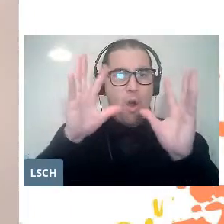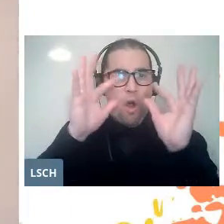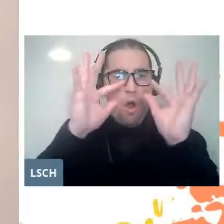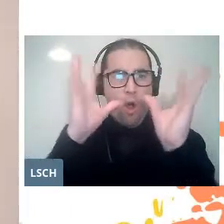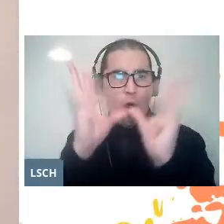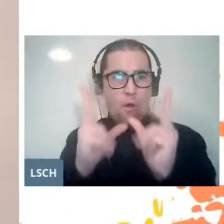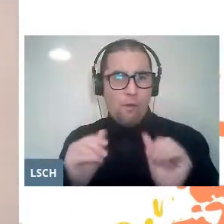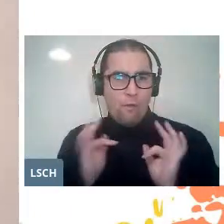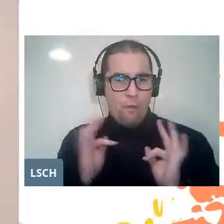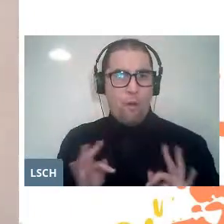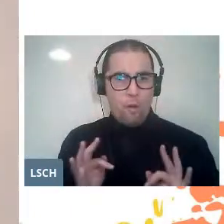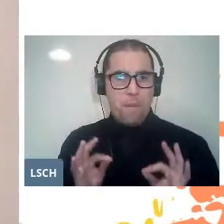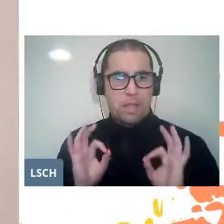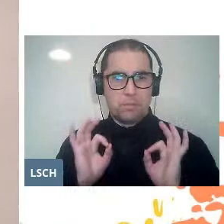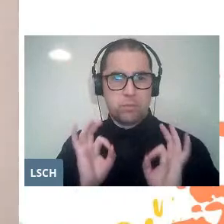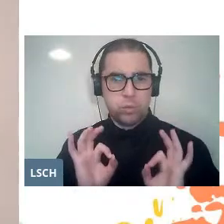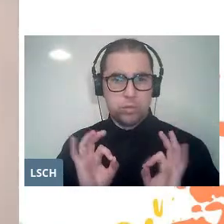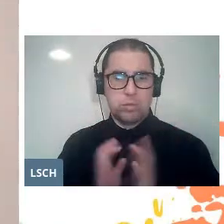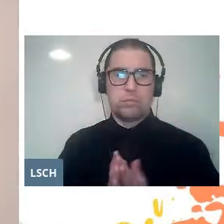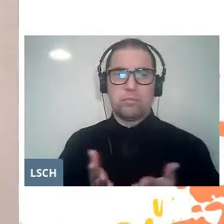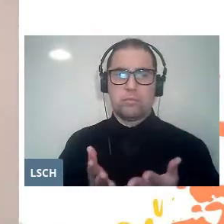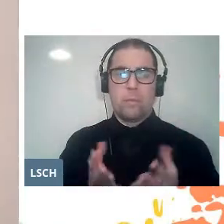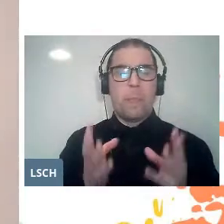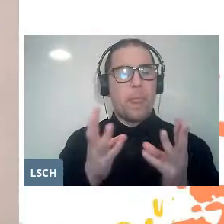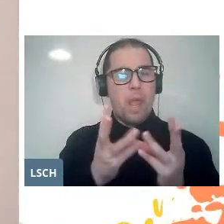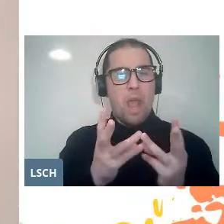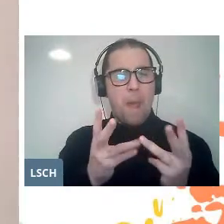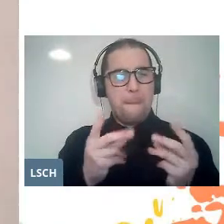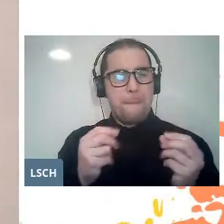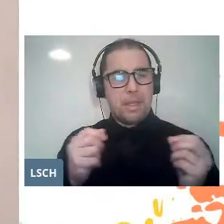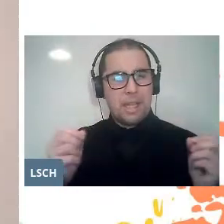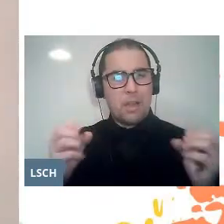It is probably one of the most extraordinary mysteries of music.